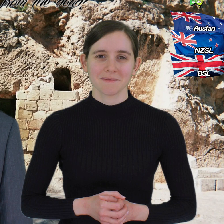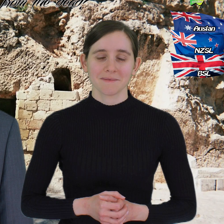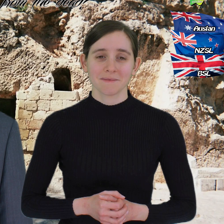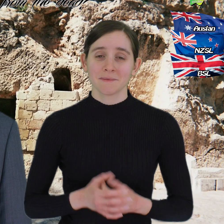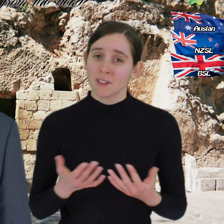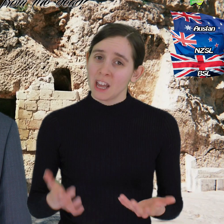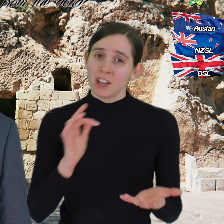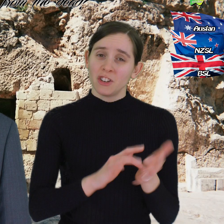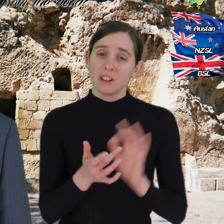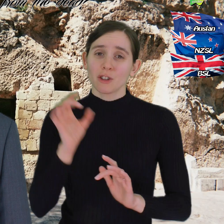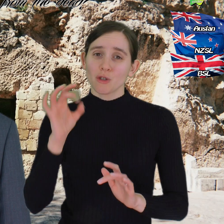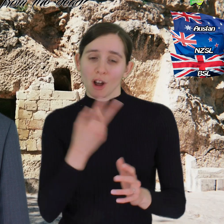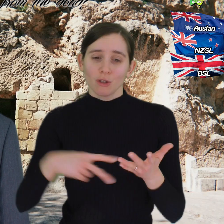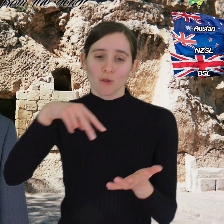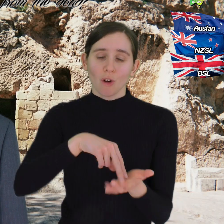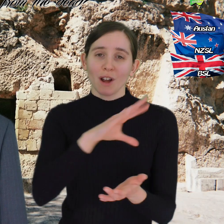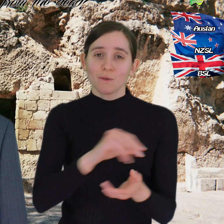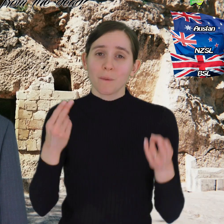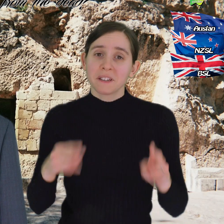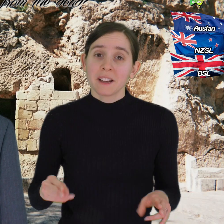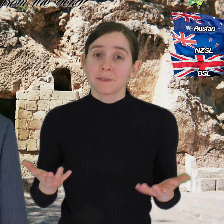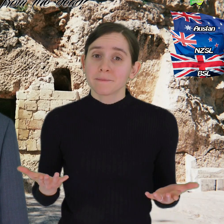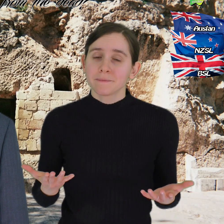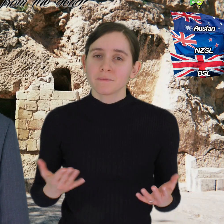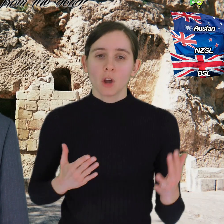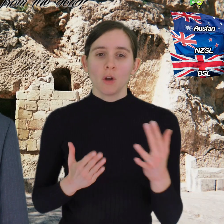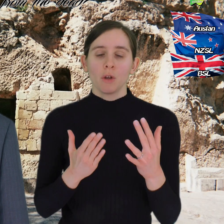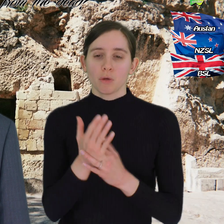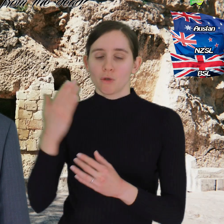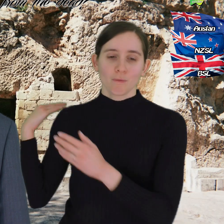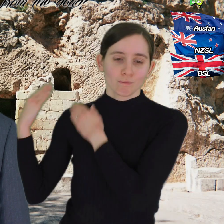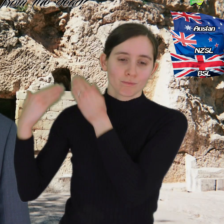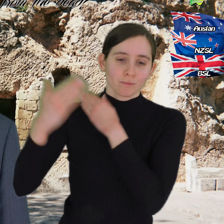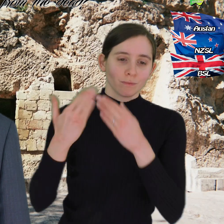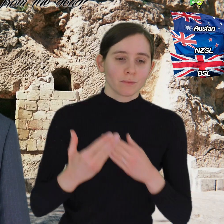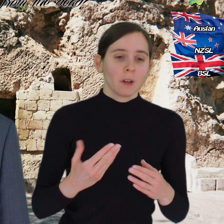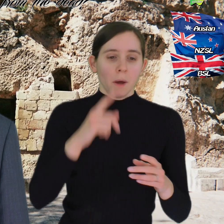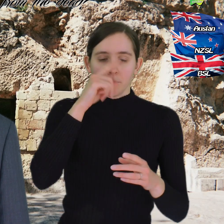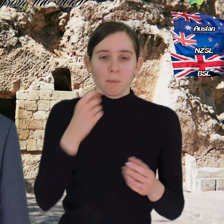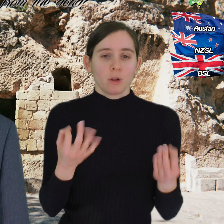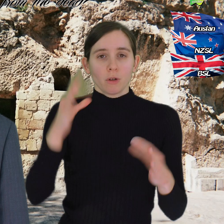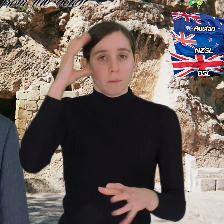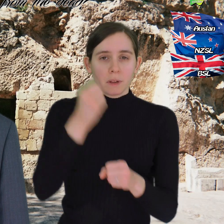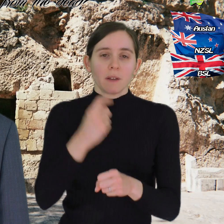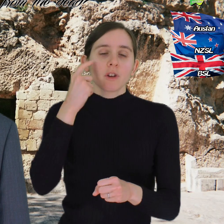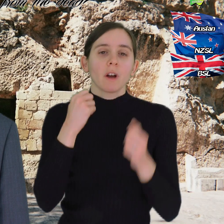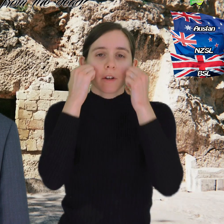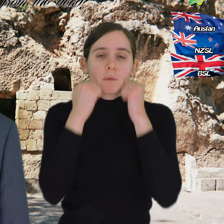Did Jesus Christ rise from the dead? Throughout the ages sceptics have tried to prove the resurrection of Jesus Christ